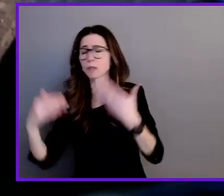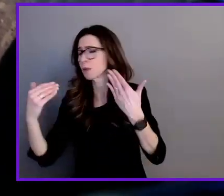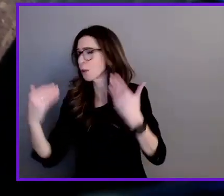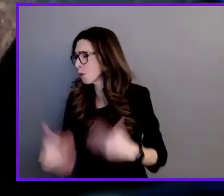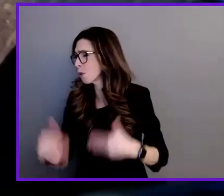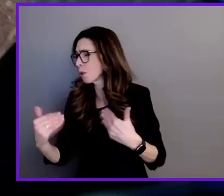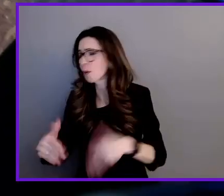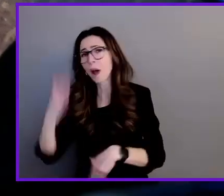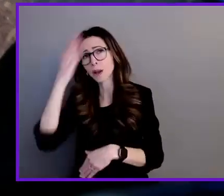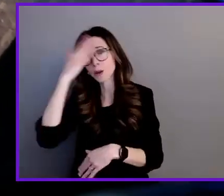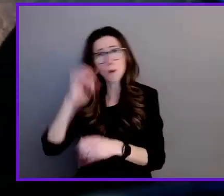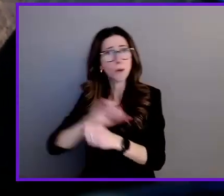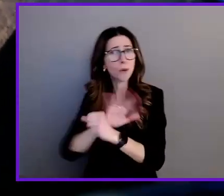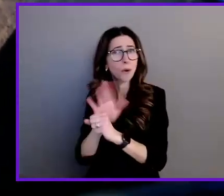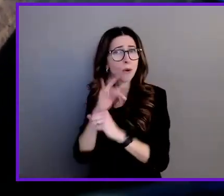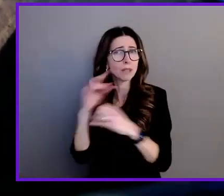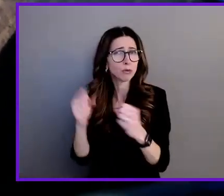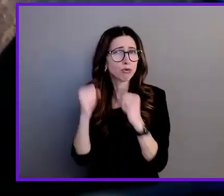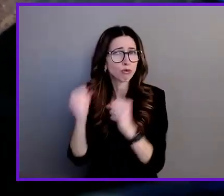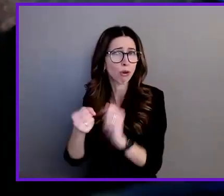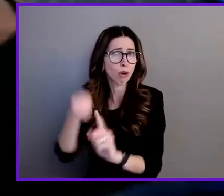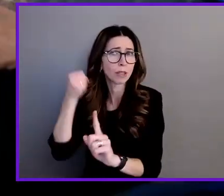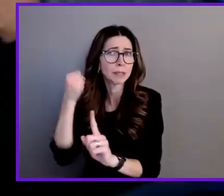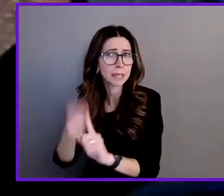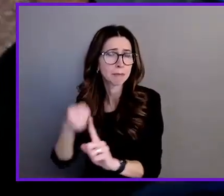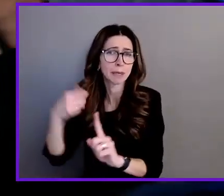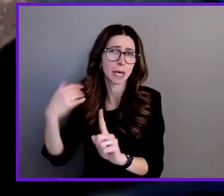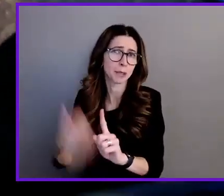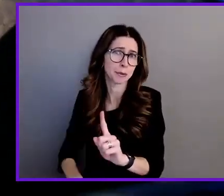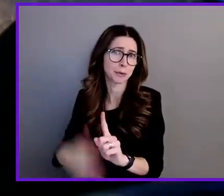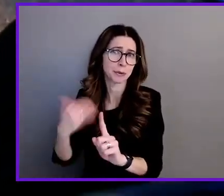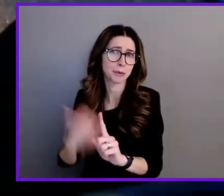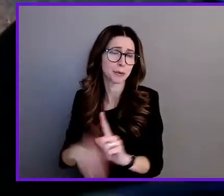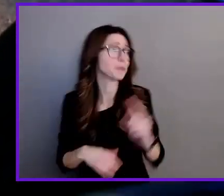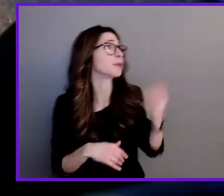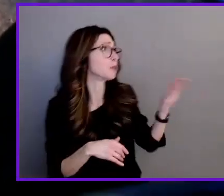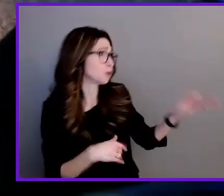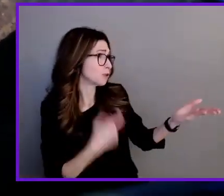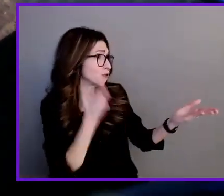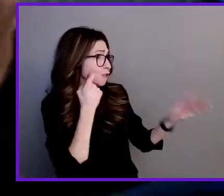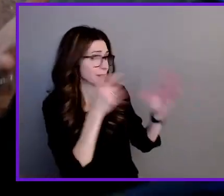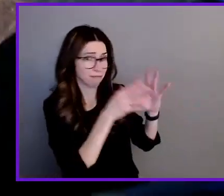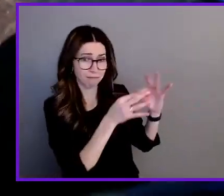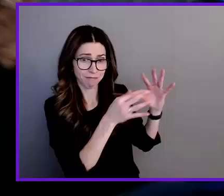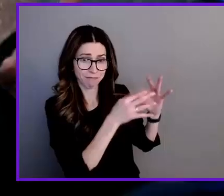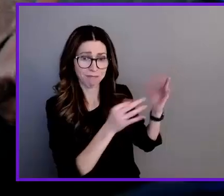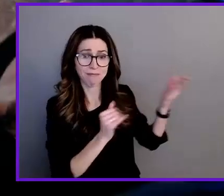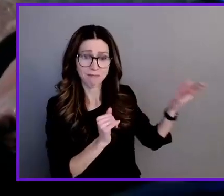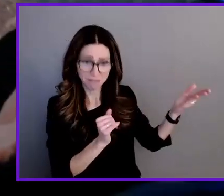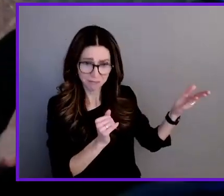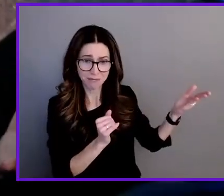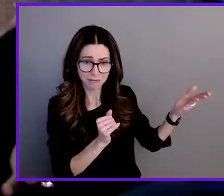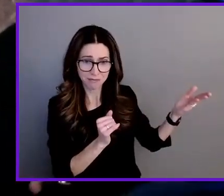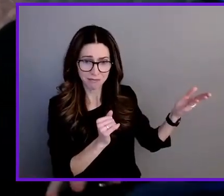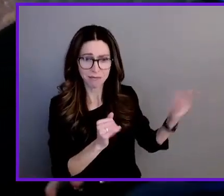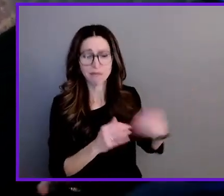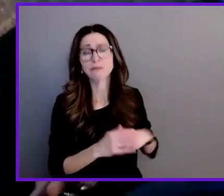These have been extremely difficult years. As you’ve sort of suggested, you’re aware that we’re probably one